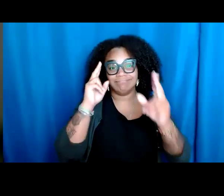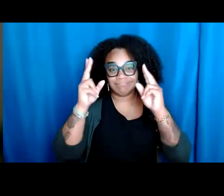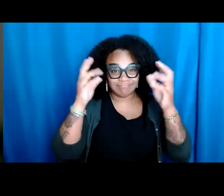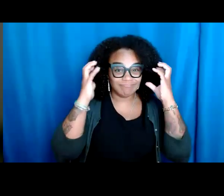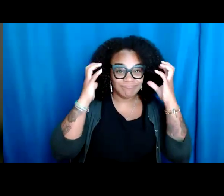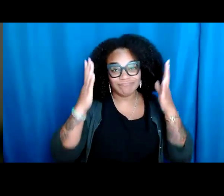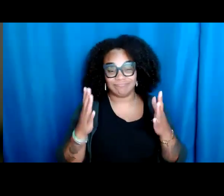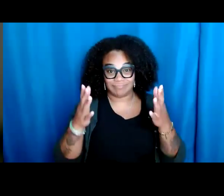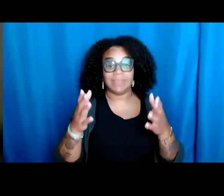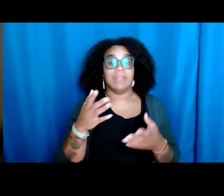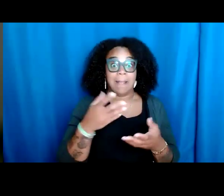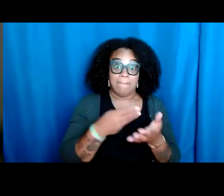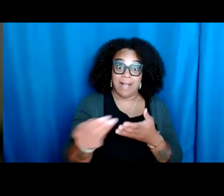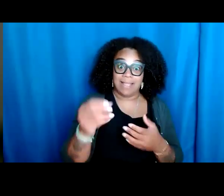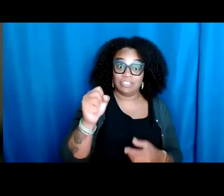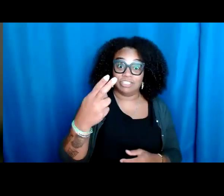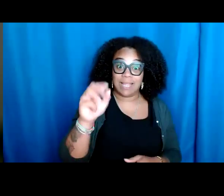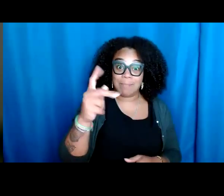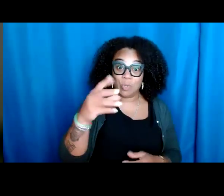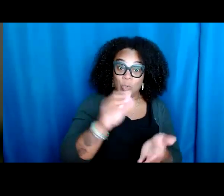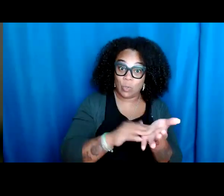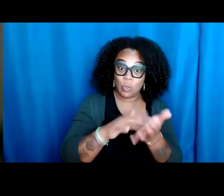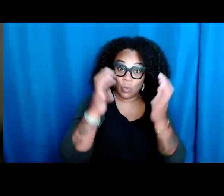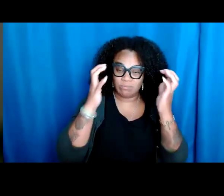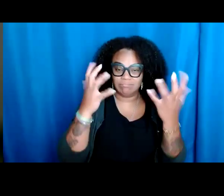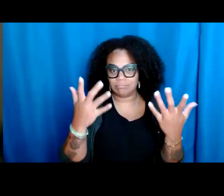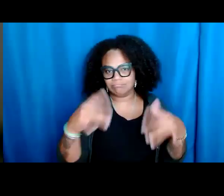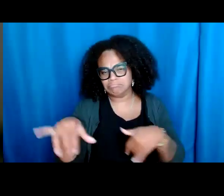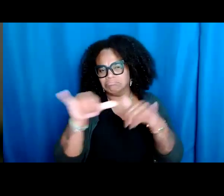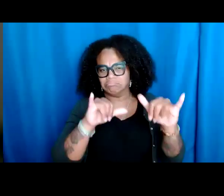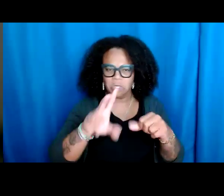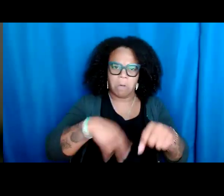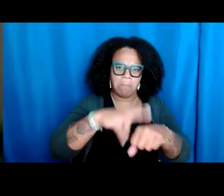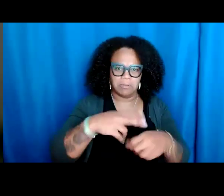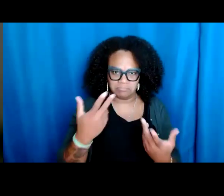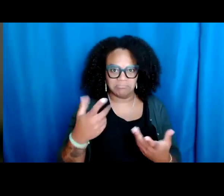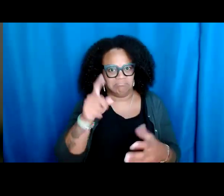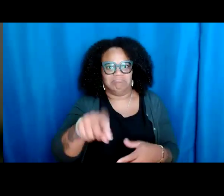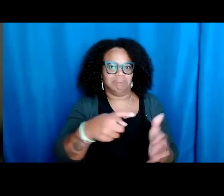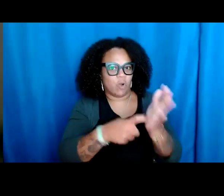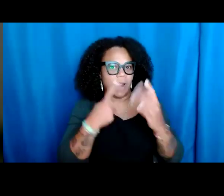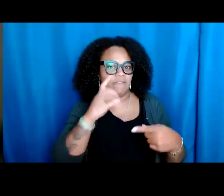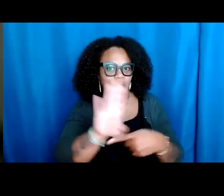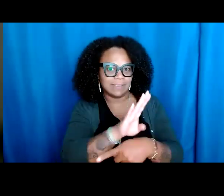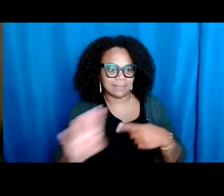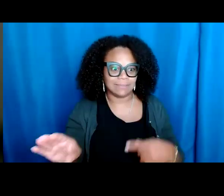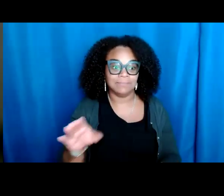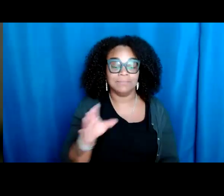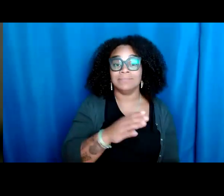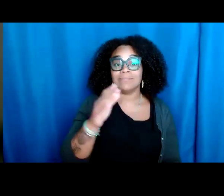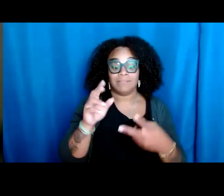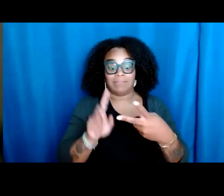because it is acceptable. Necessary means that the expense is helpful, and appropriate for your